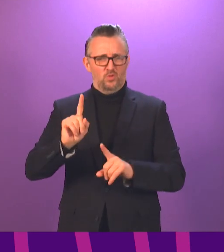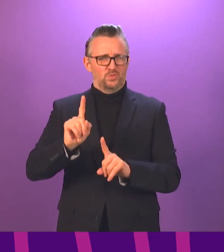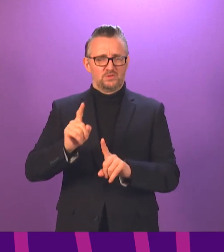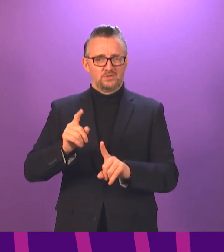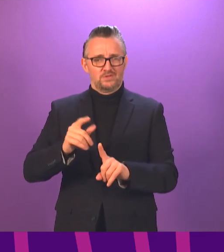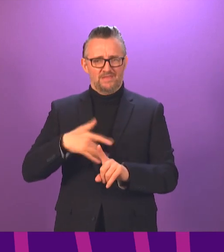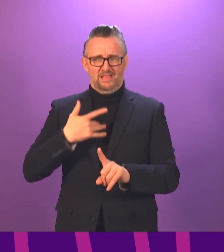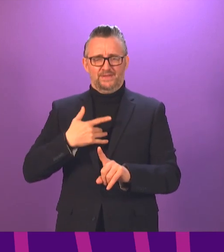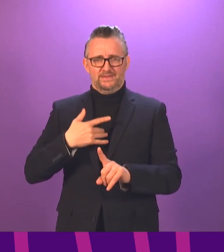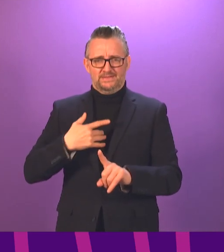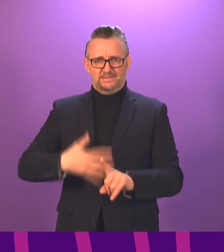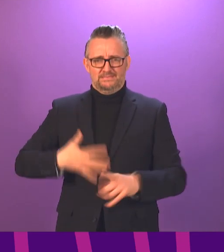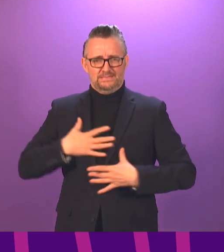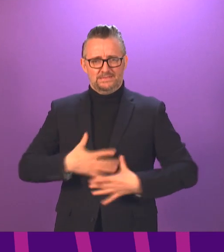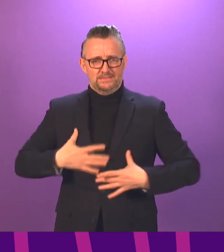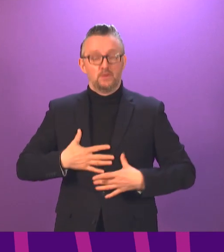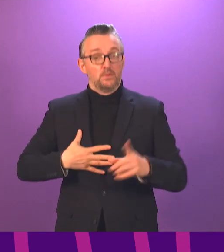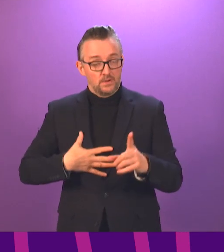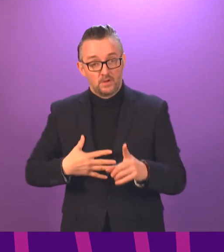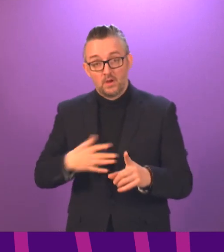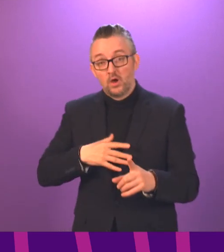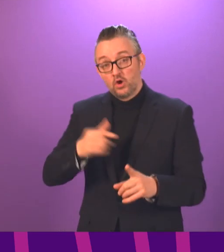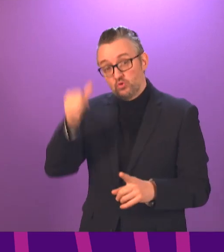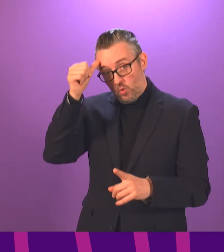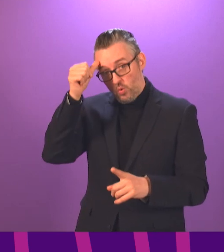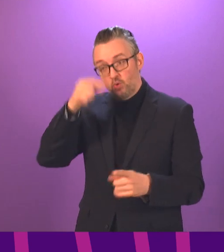However, I recognise that there is an appetite for doorstep campaigning to be